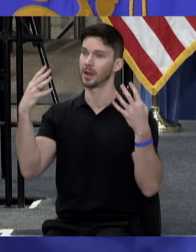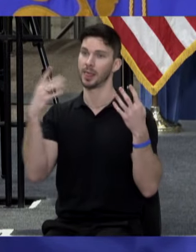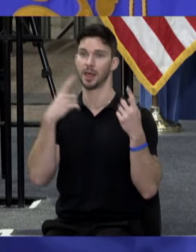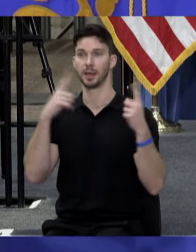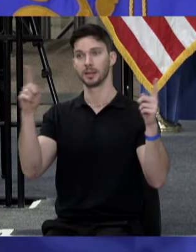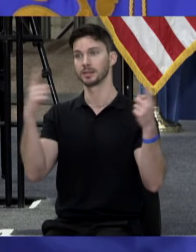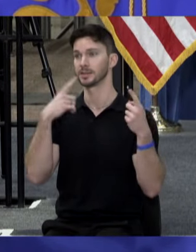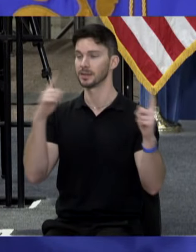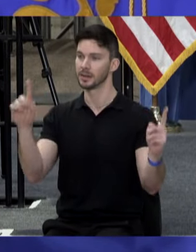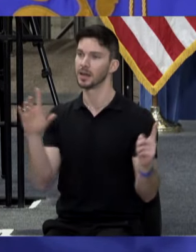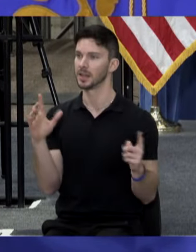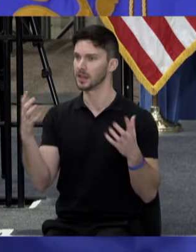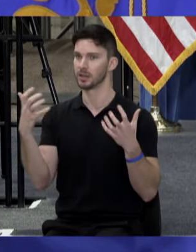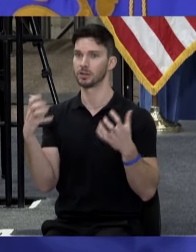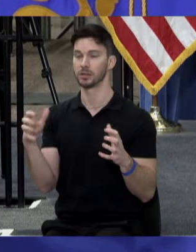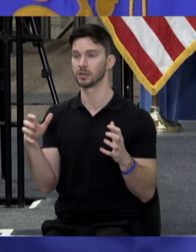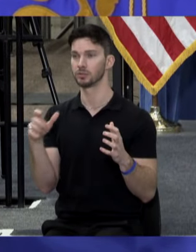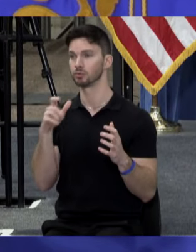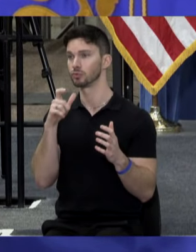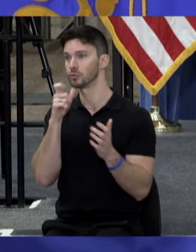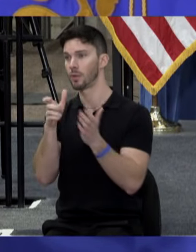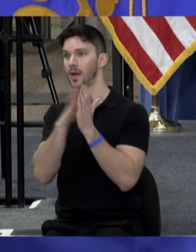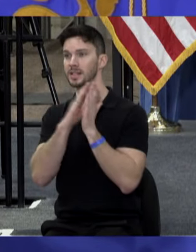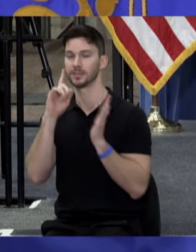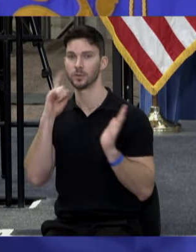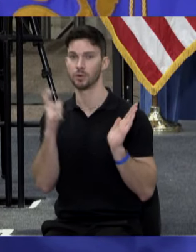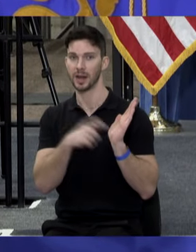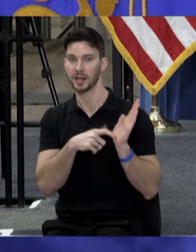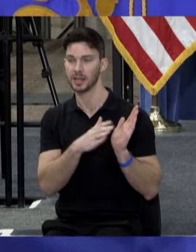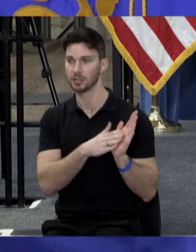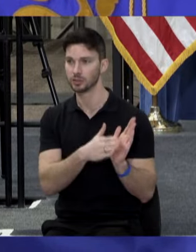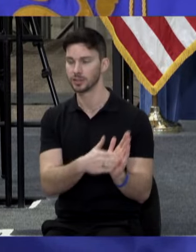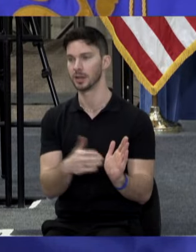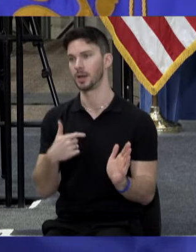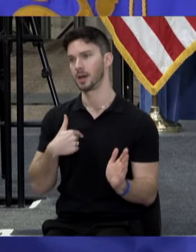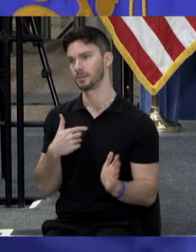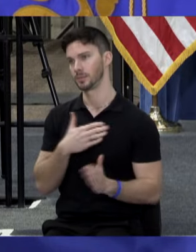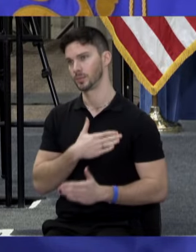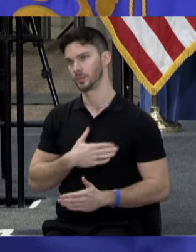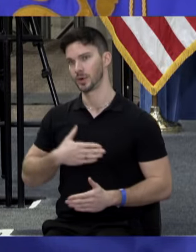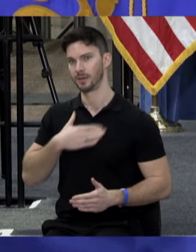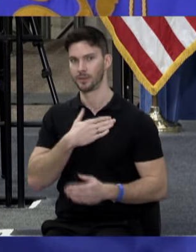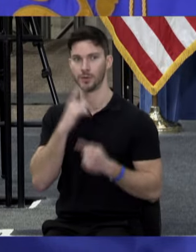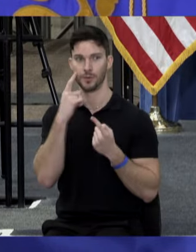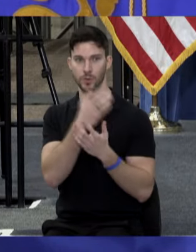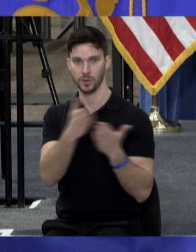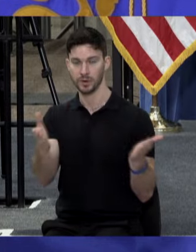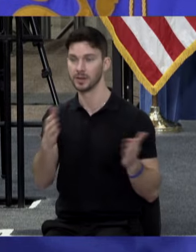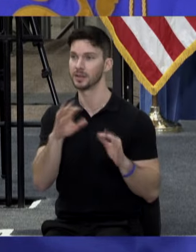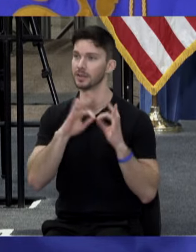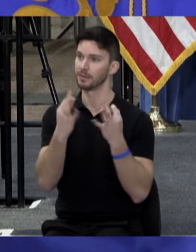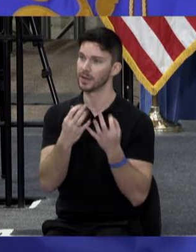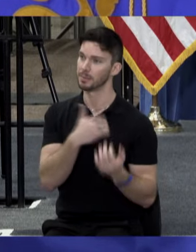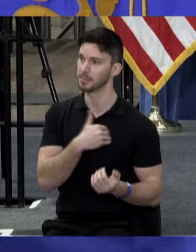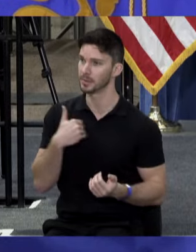I'm particularly grateful to the family members and friends and paid professionals who took care